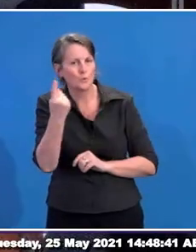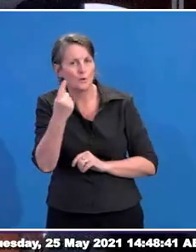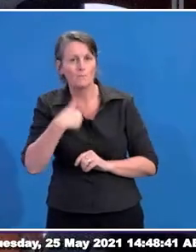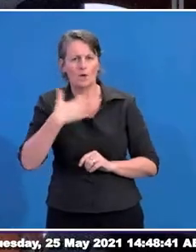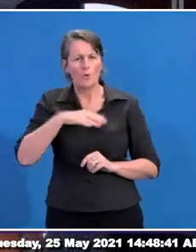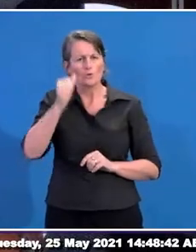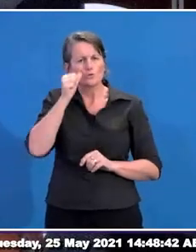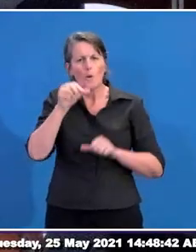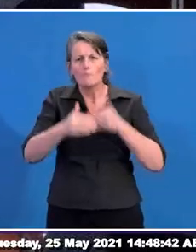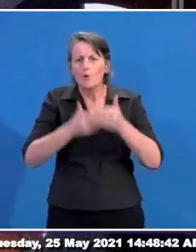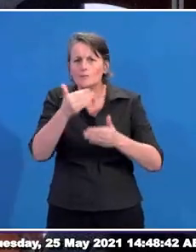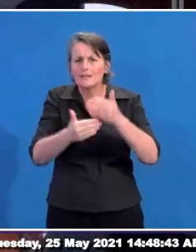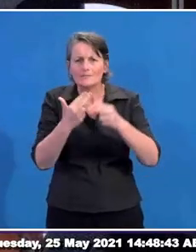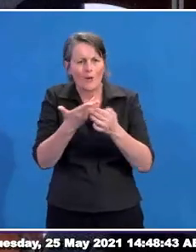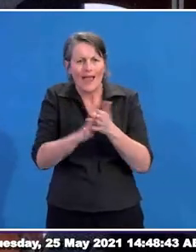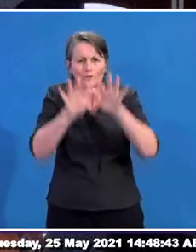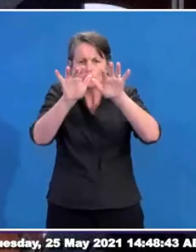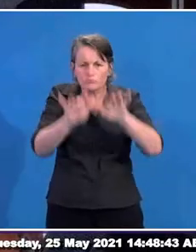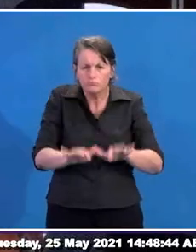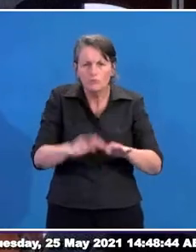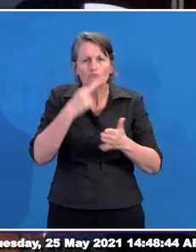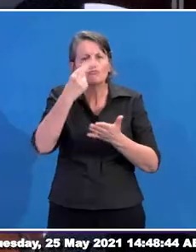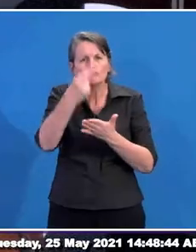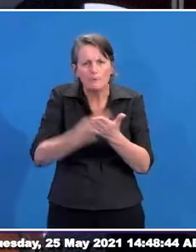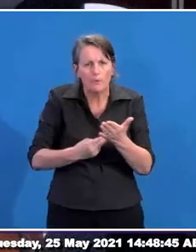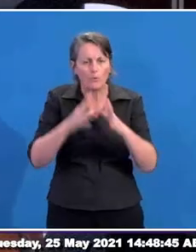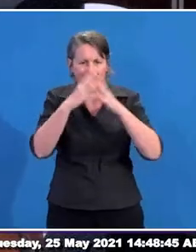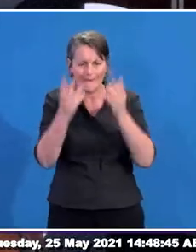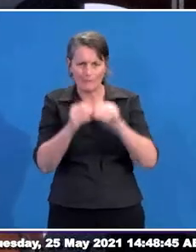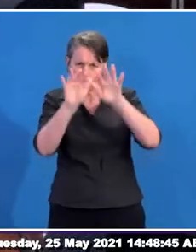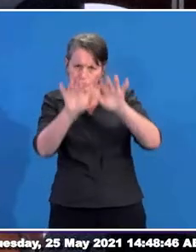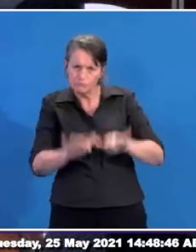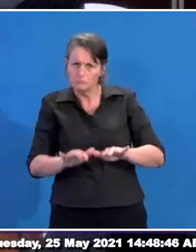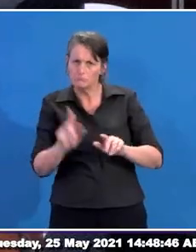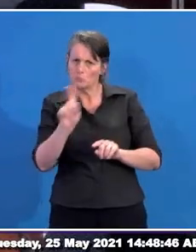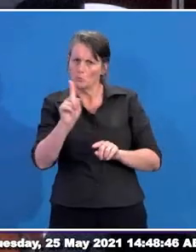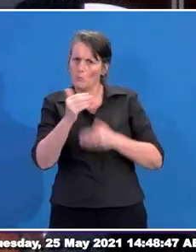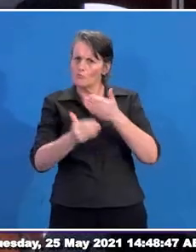in writing up the findings that you have made or the recommendations that you make.